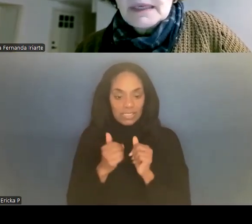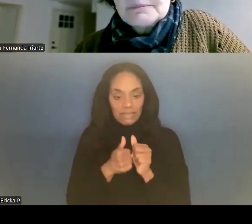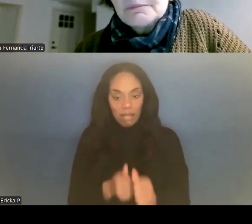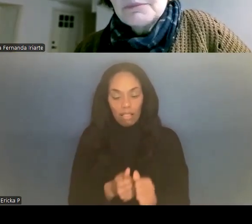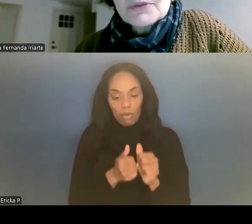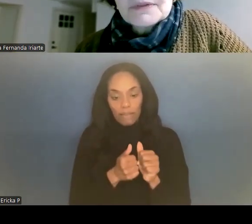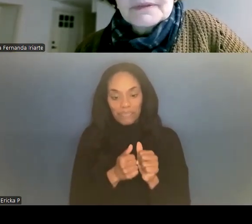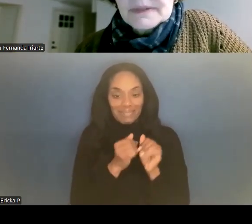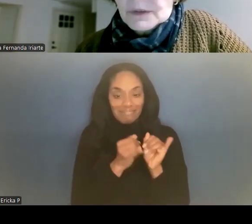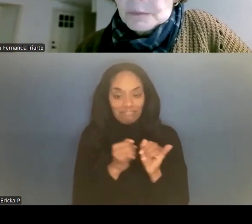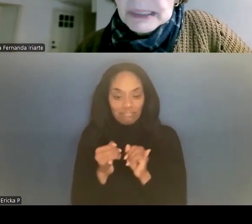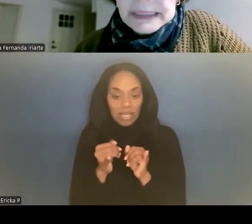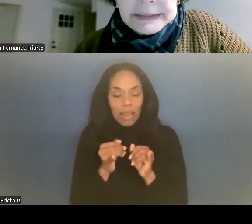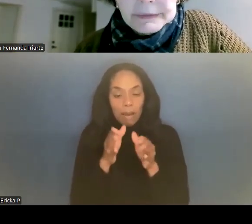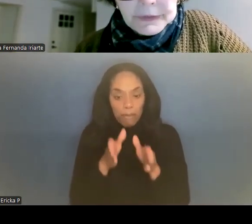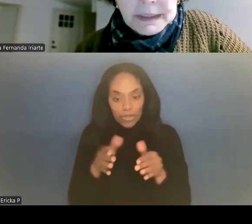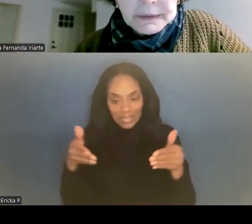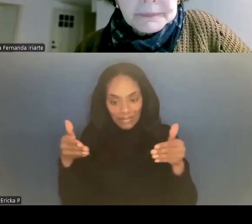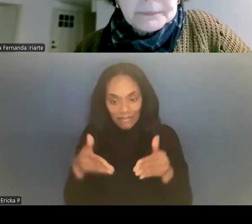and person centered plan of care.